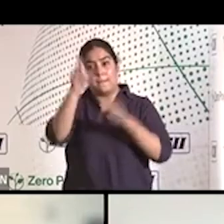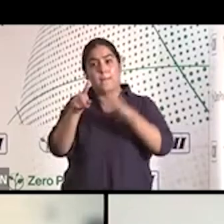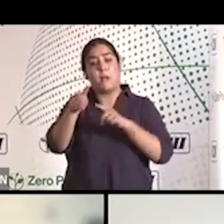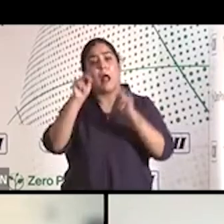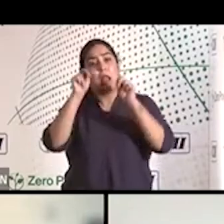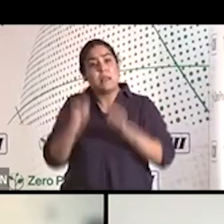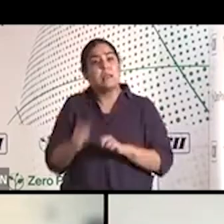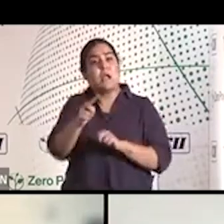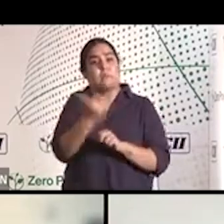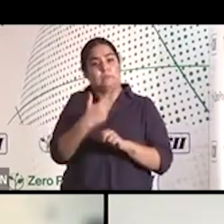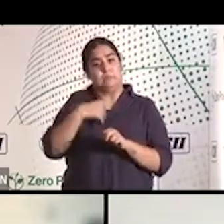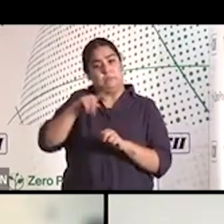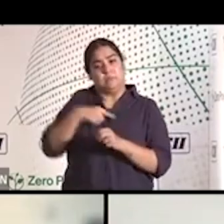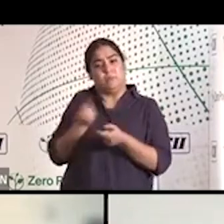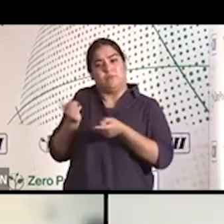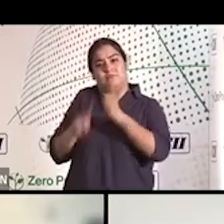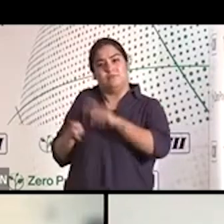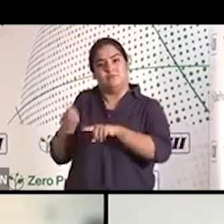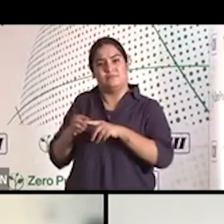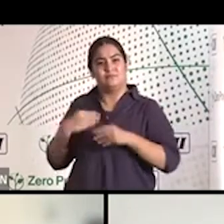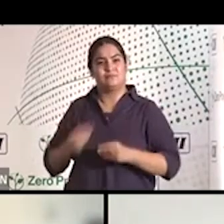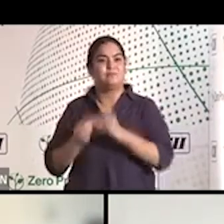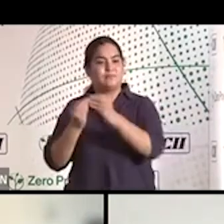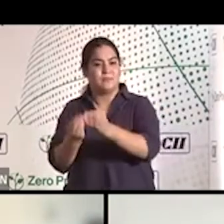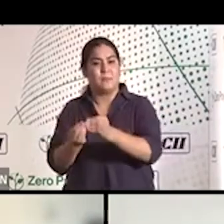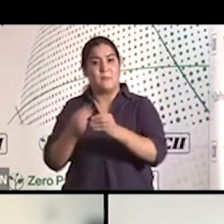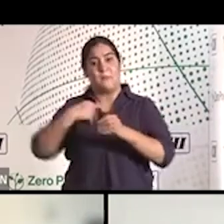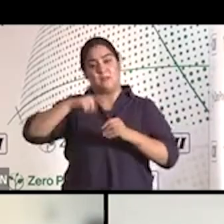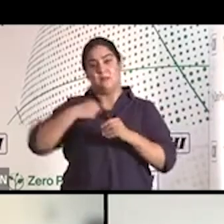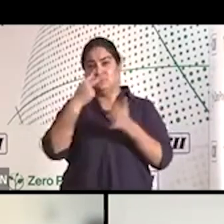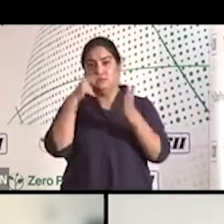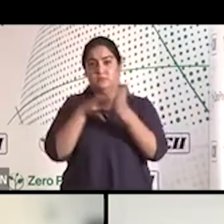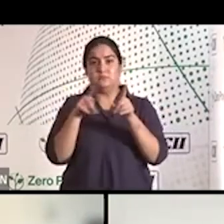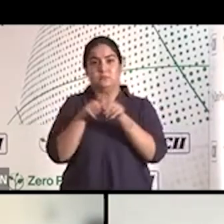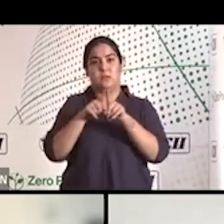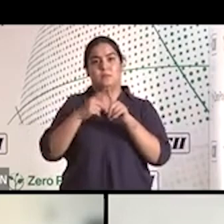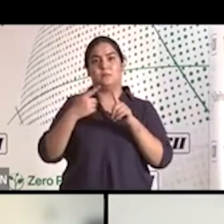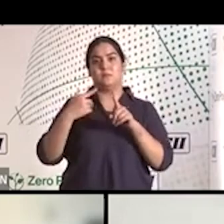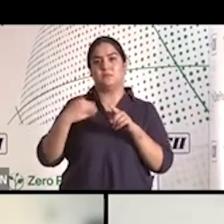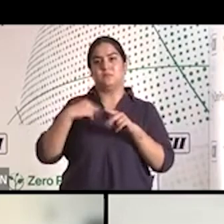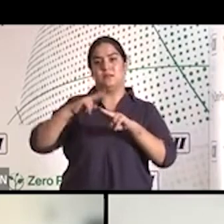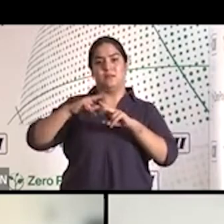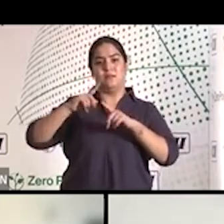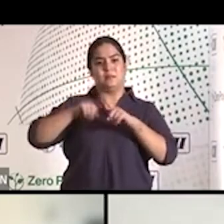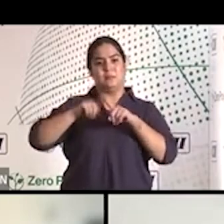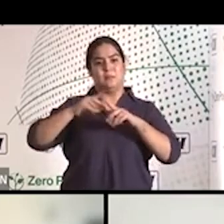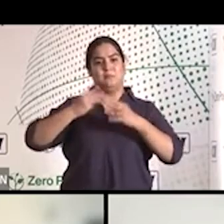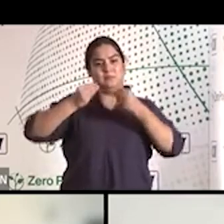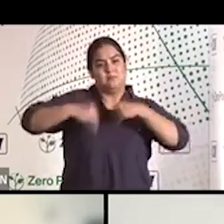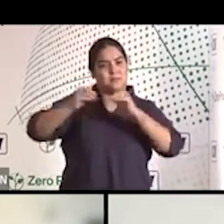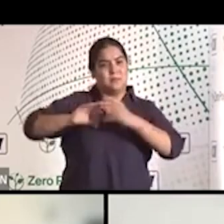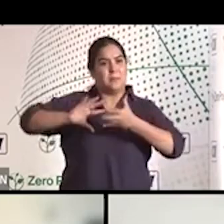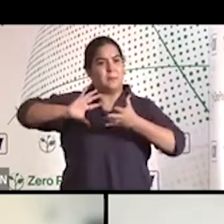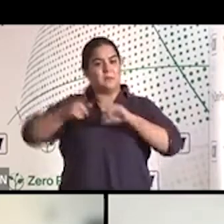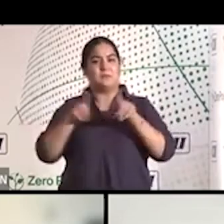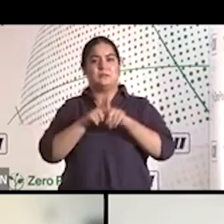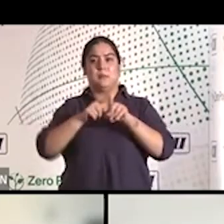and we are also one of the leading manufacturers of a machine which makes keys for automobile sector.